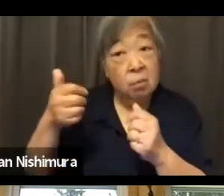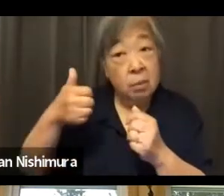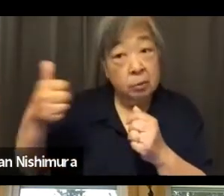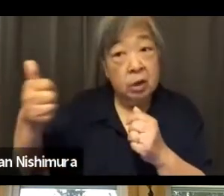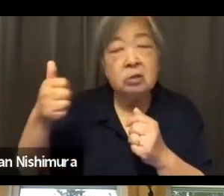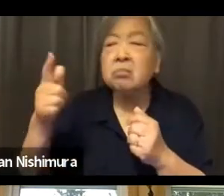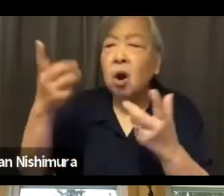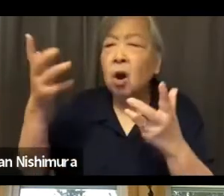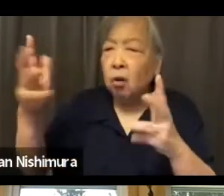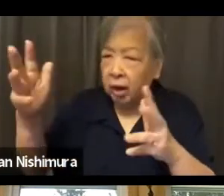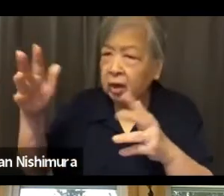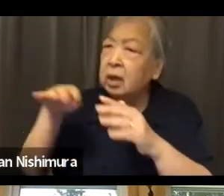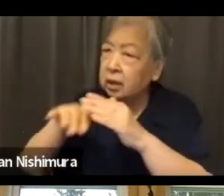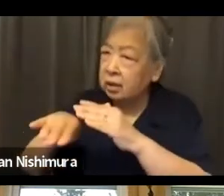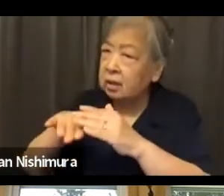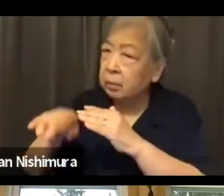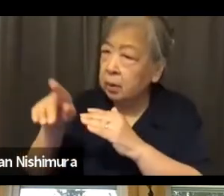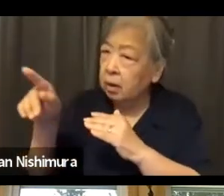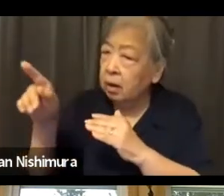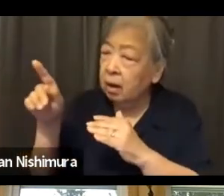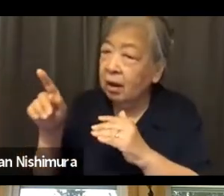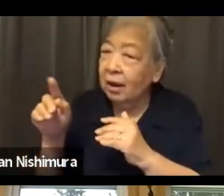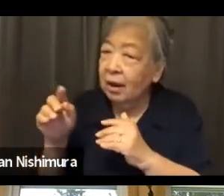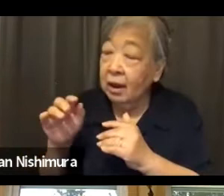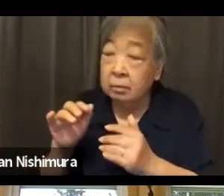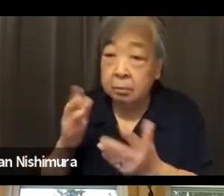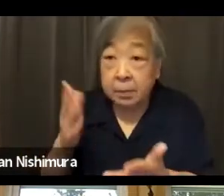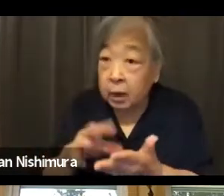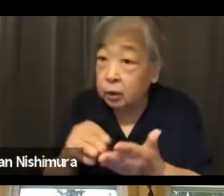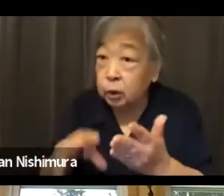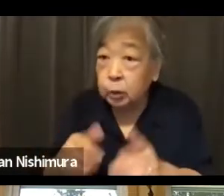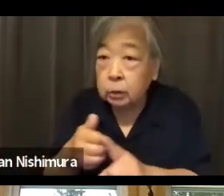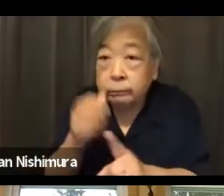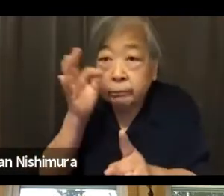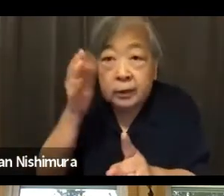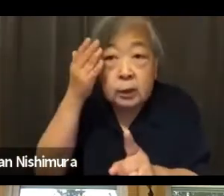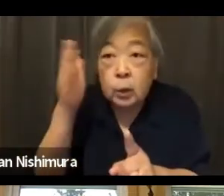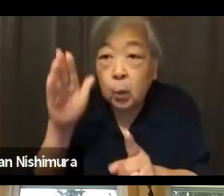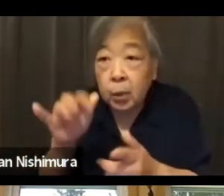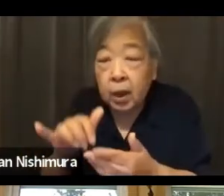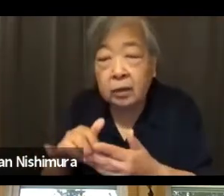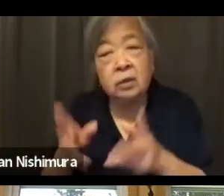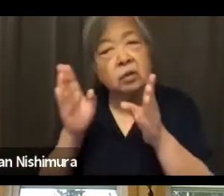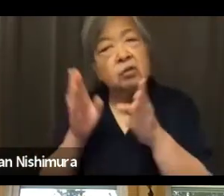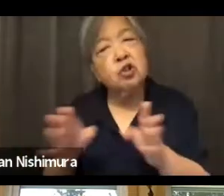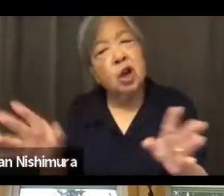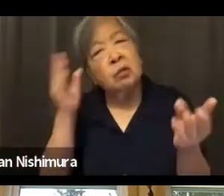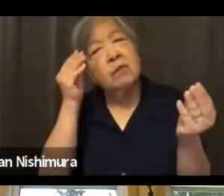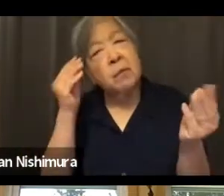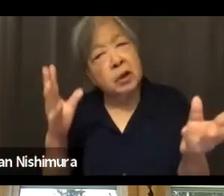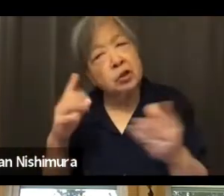accessible and that's something a student might not know so general information on your programs is helpful.